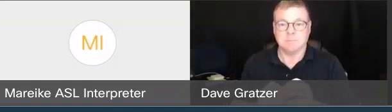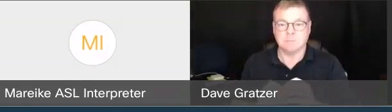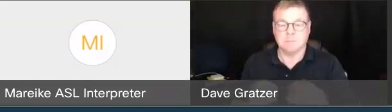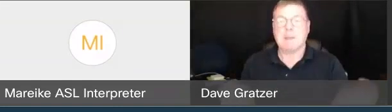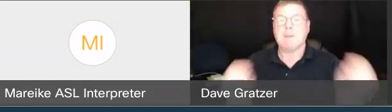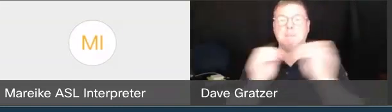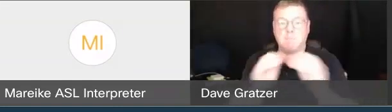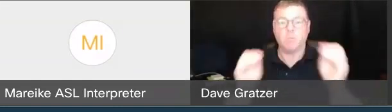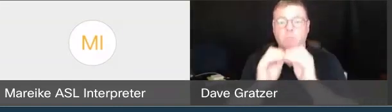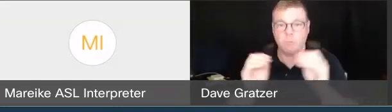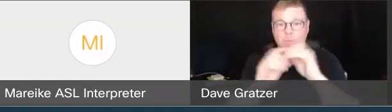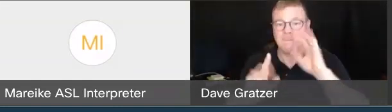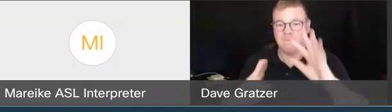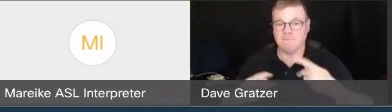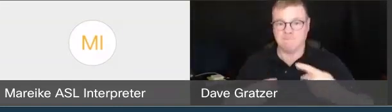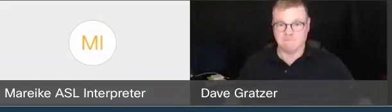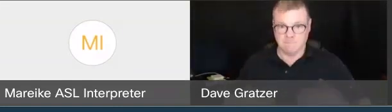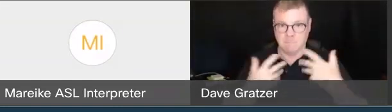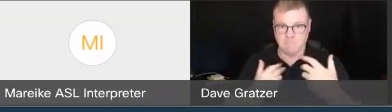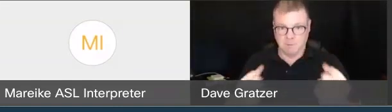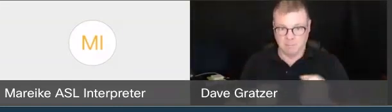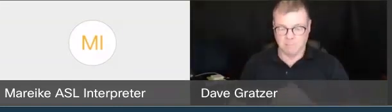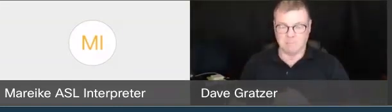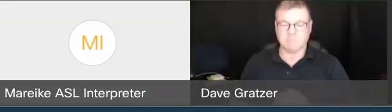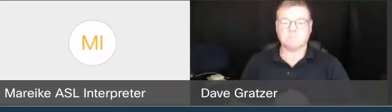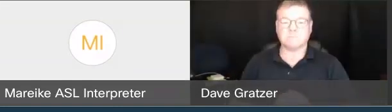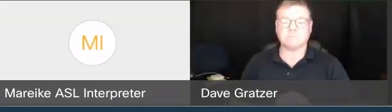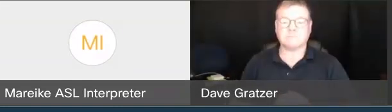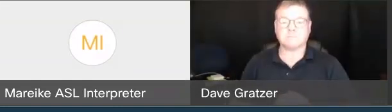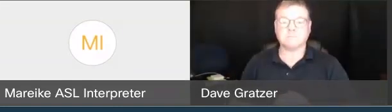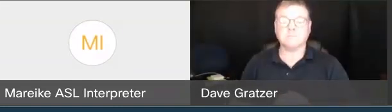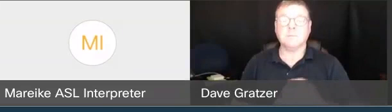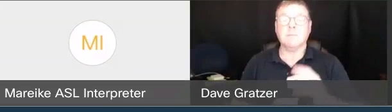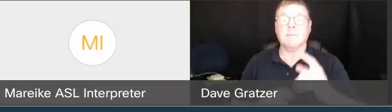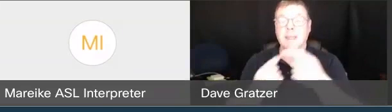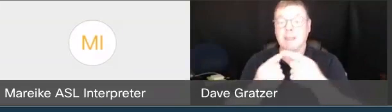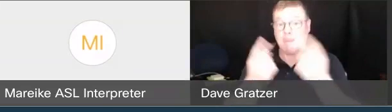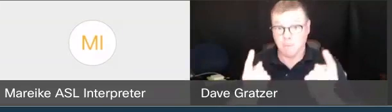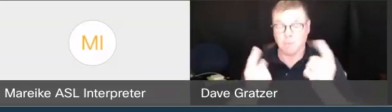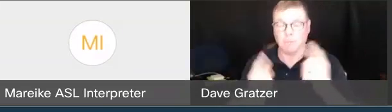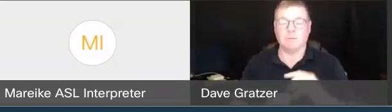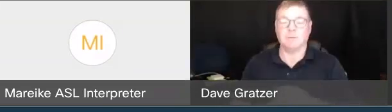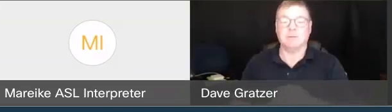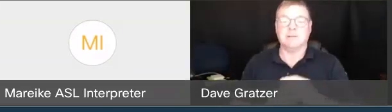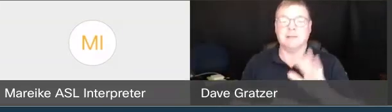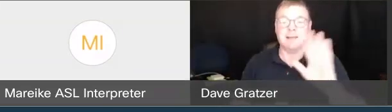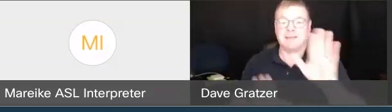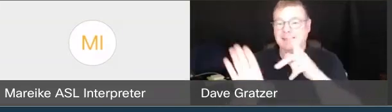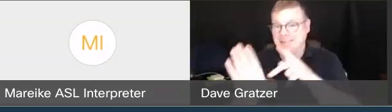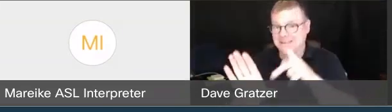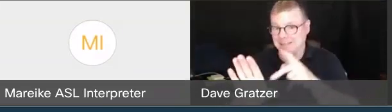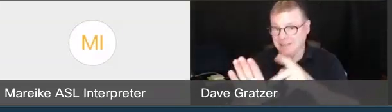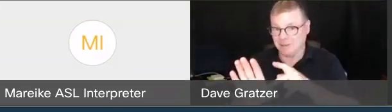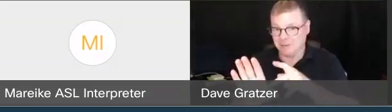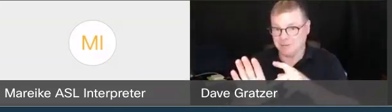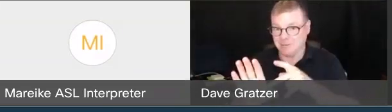caring for their physical health conditions as opposed to their psychiatric healthcare costs.